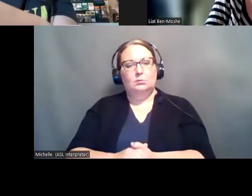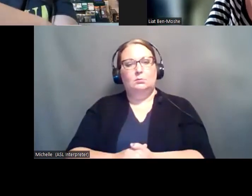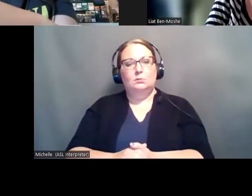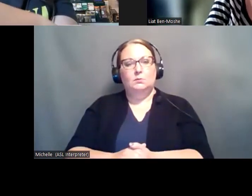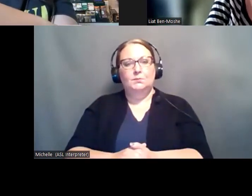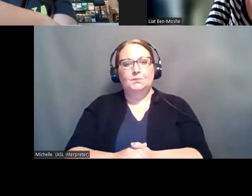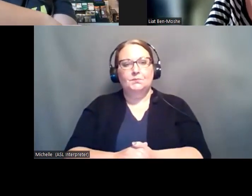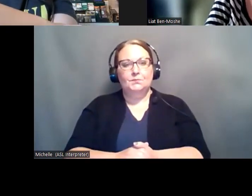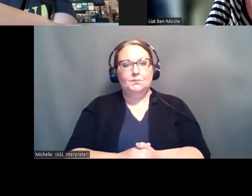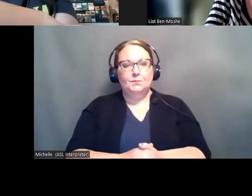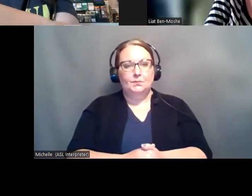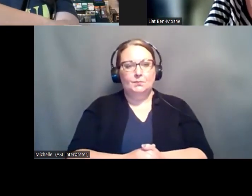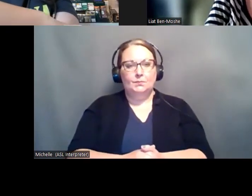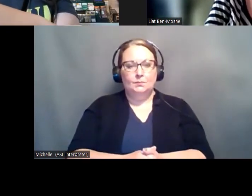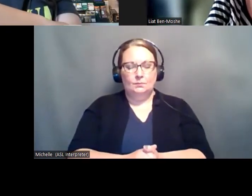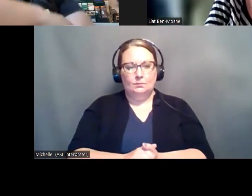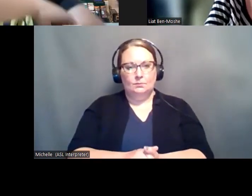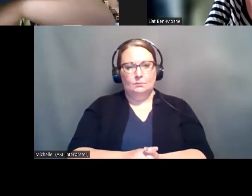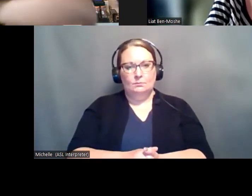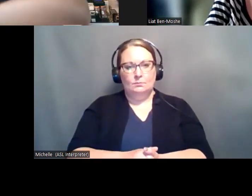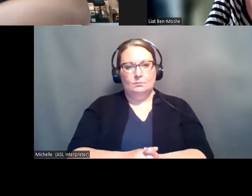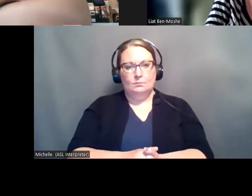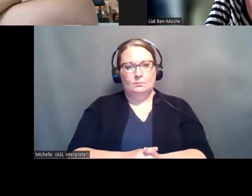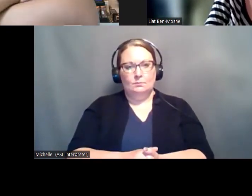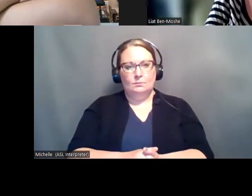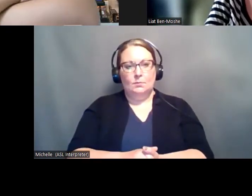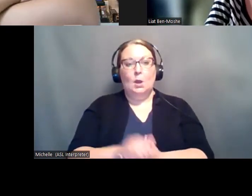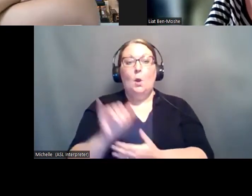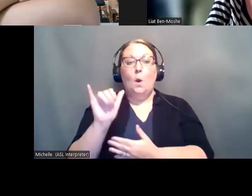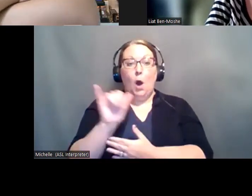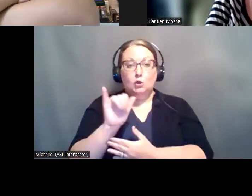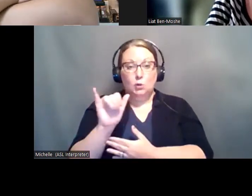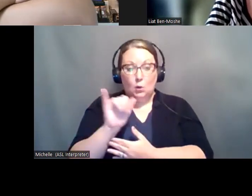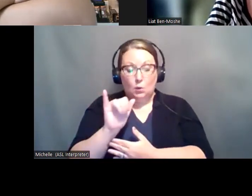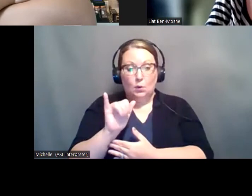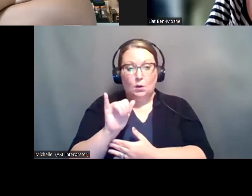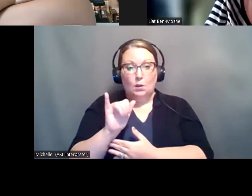And yeah, I also kind of wanna point out